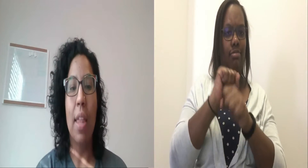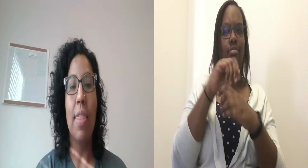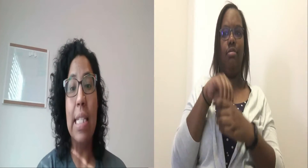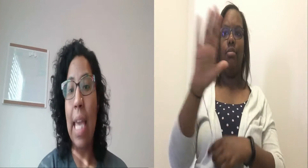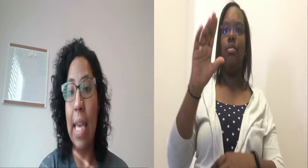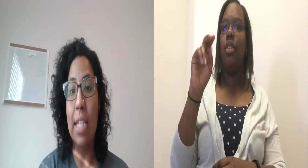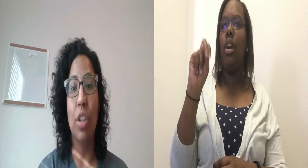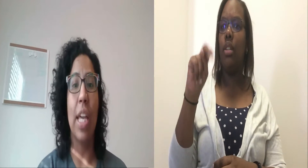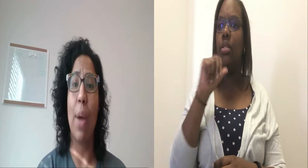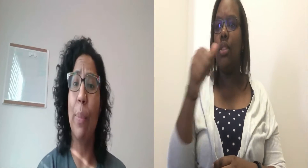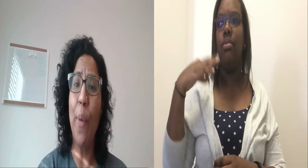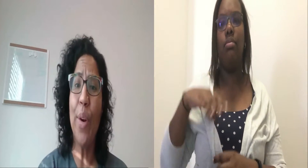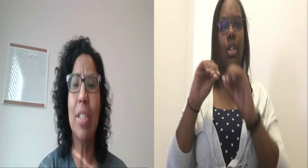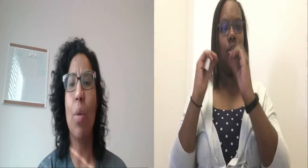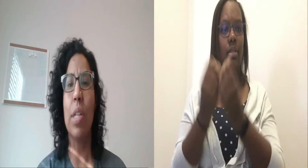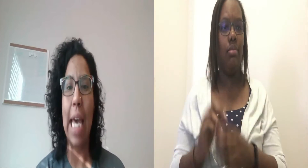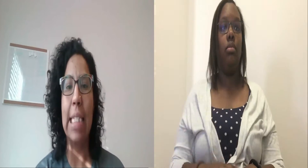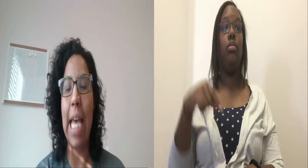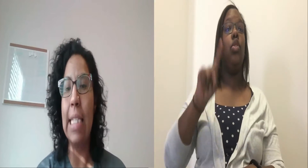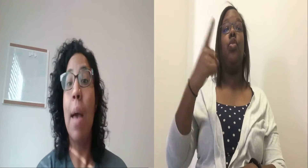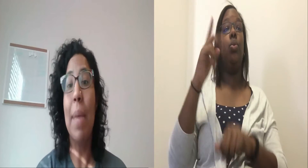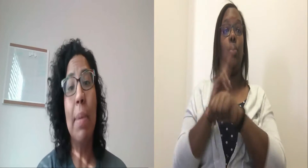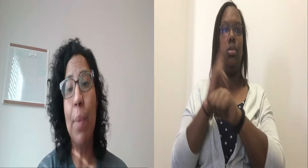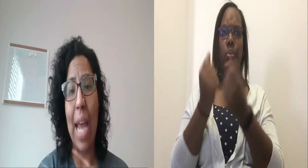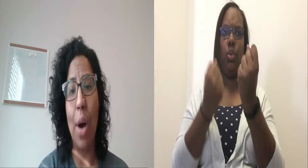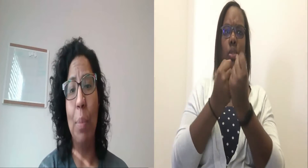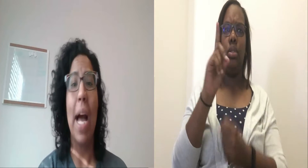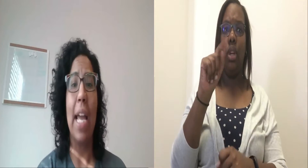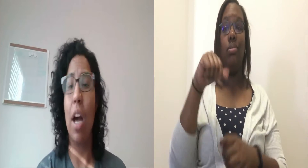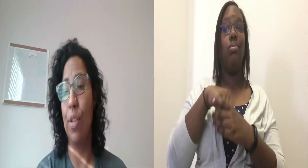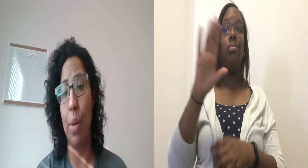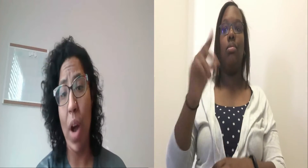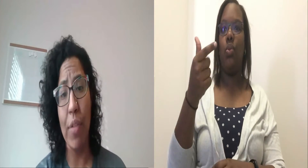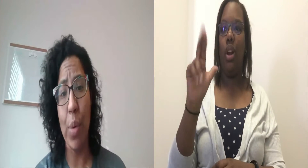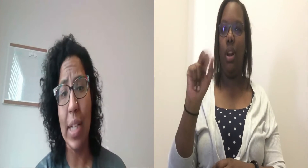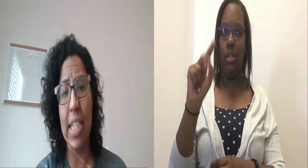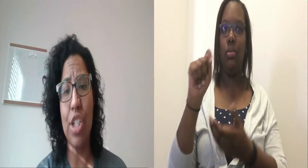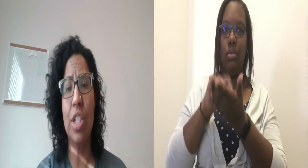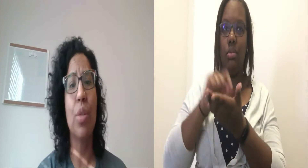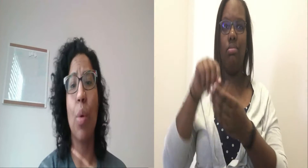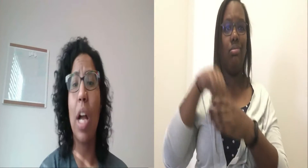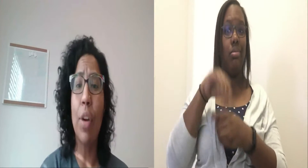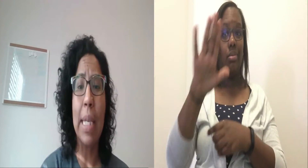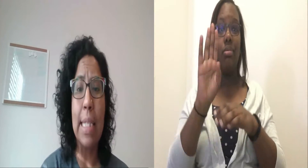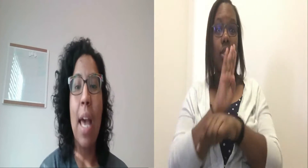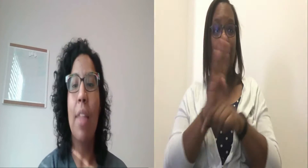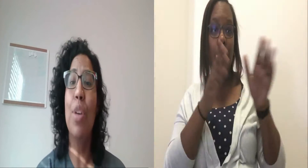this is looking at reports or data sets maybe put out by other non-profit organizations or governments